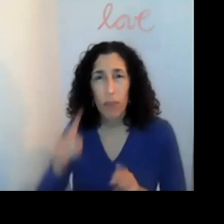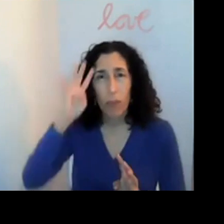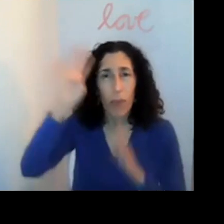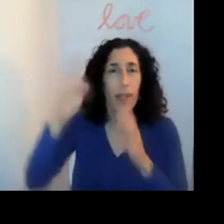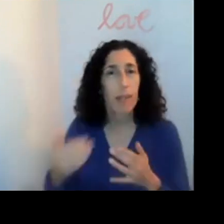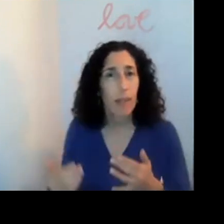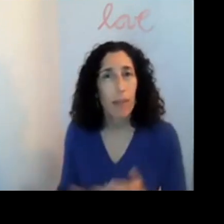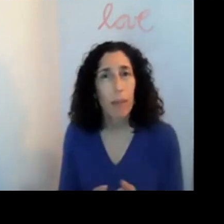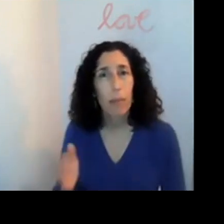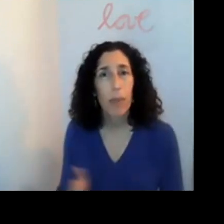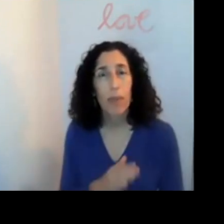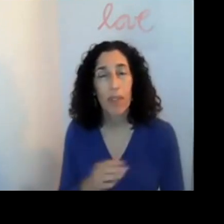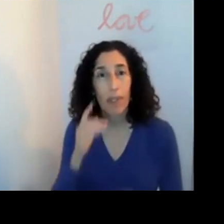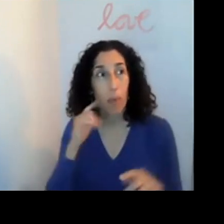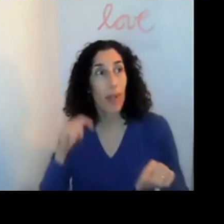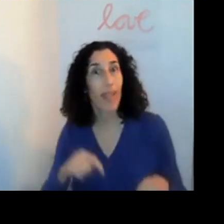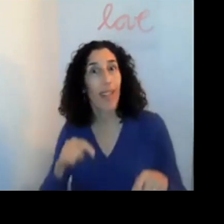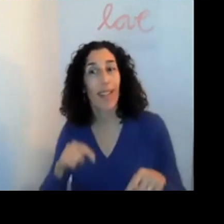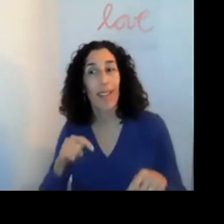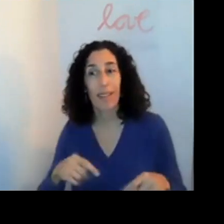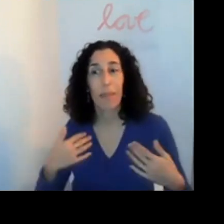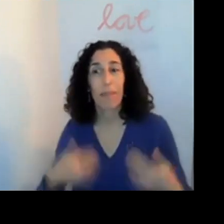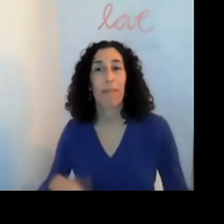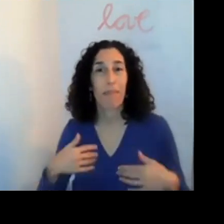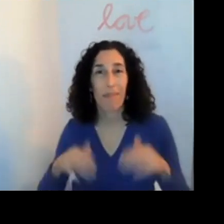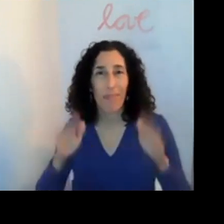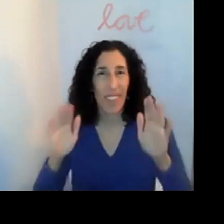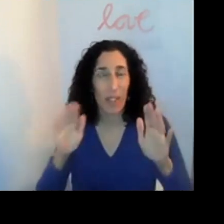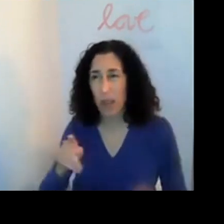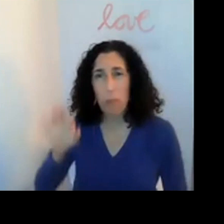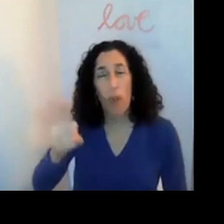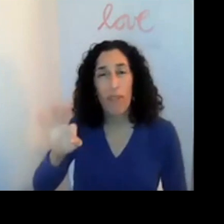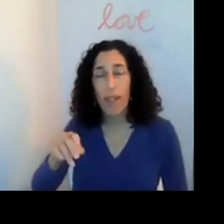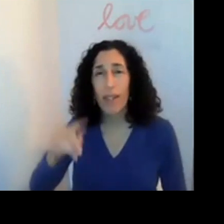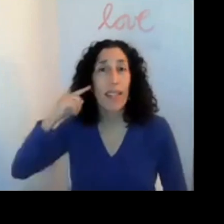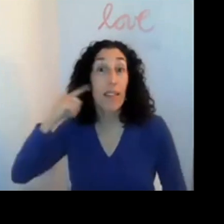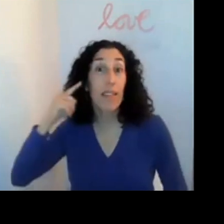yes where has this been throughout this whole project. Why didn't we do this before? So